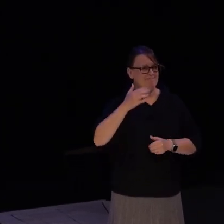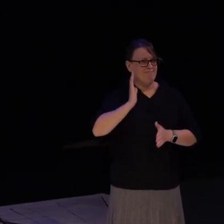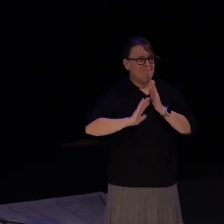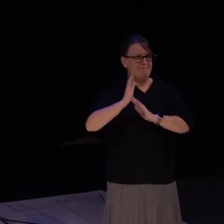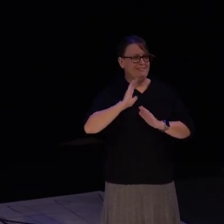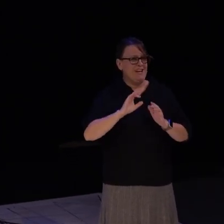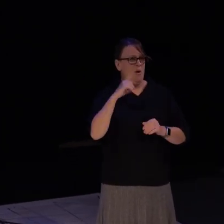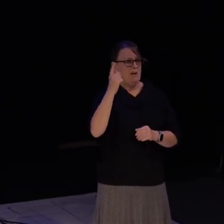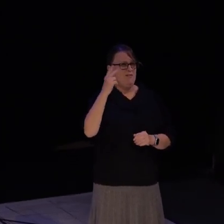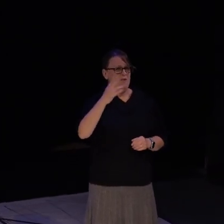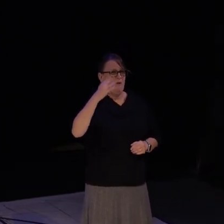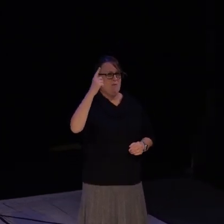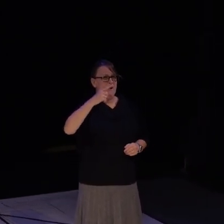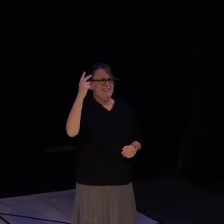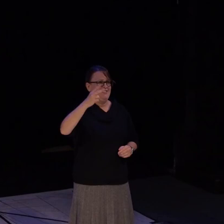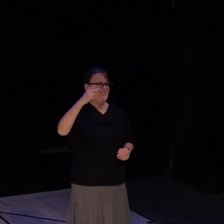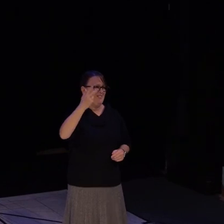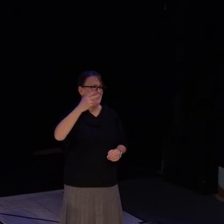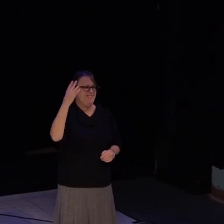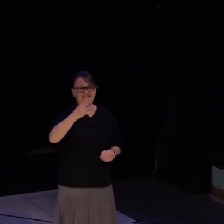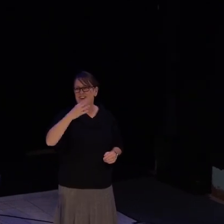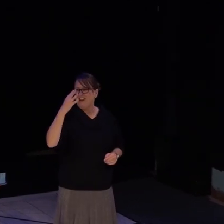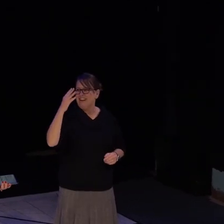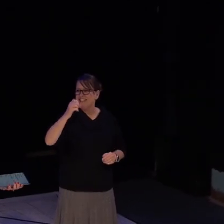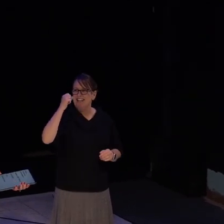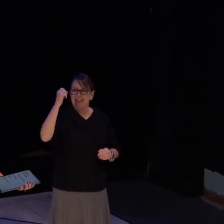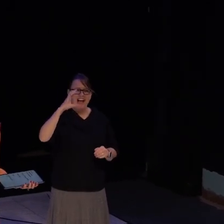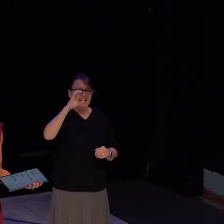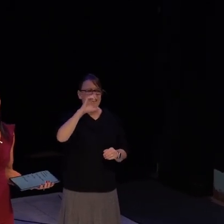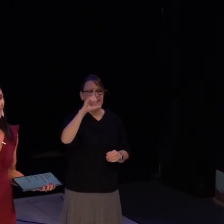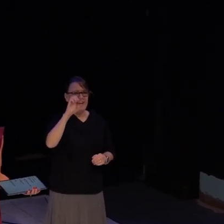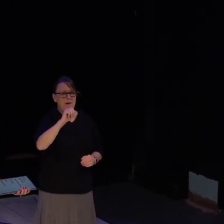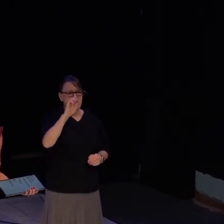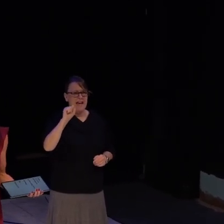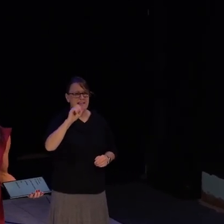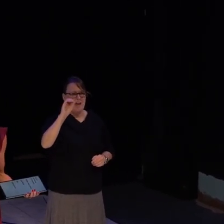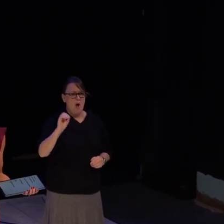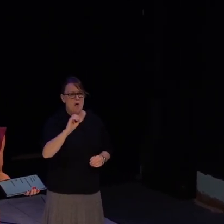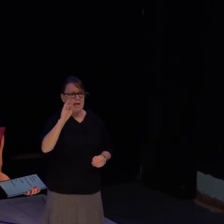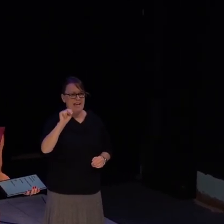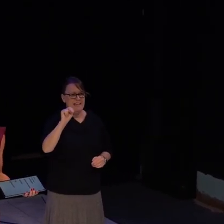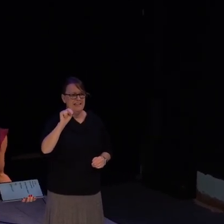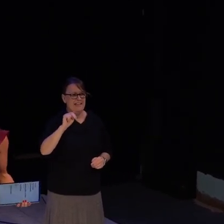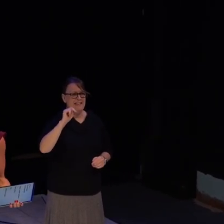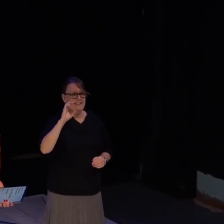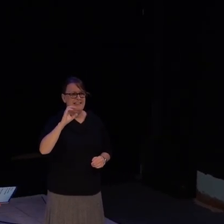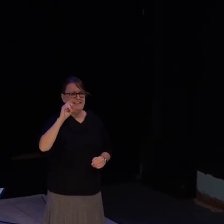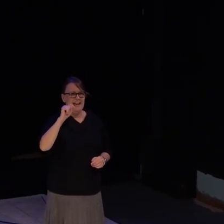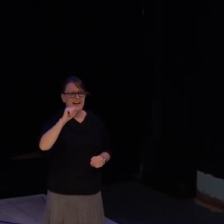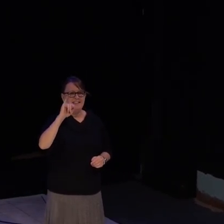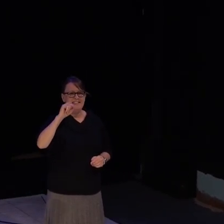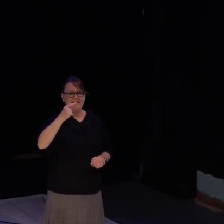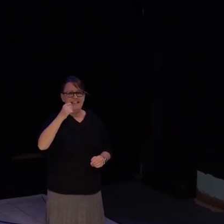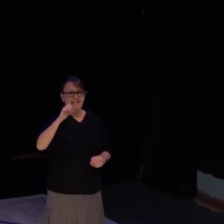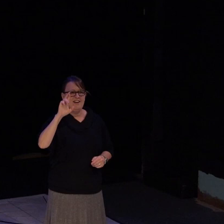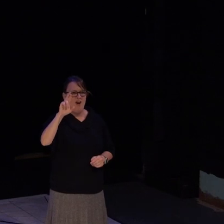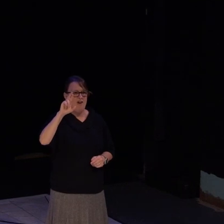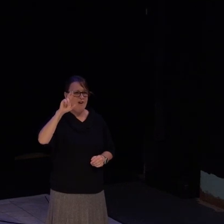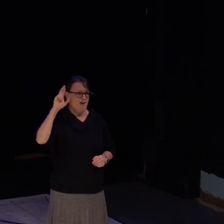One, two, three, four. C-L-E-M-S-O-N T-I-G-E-R-S.